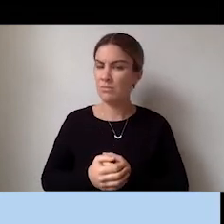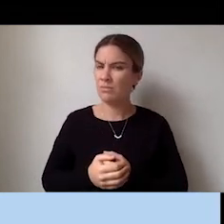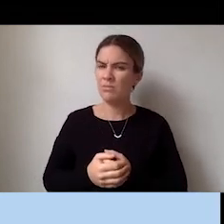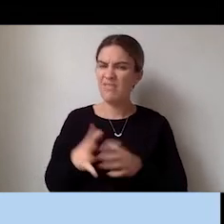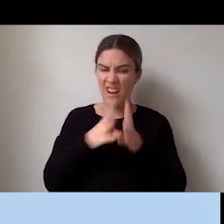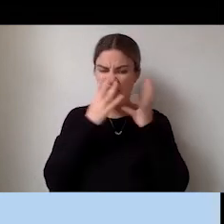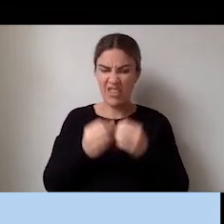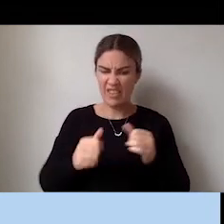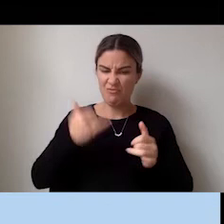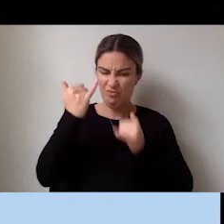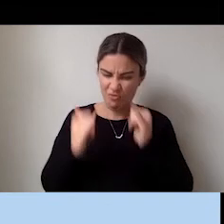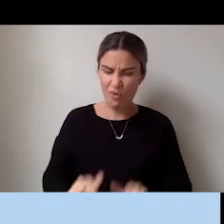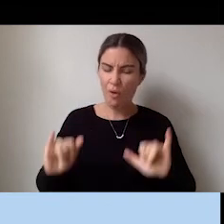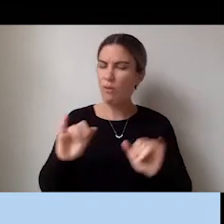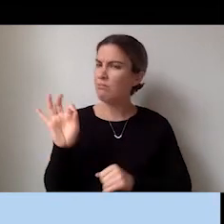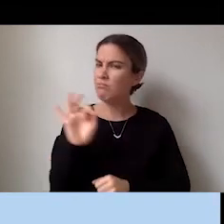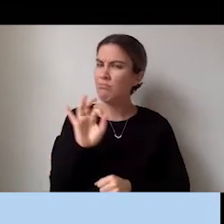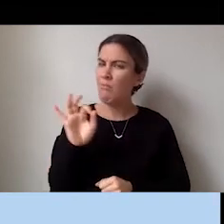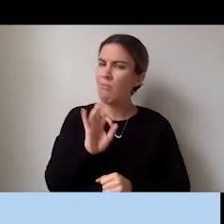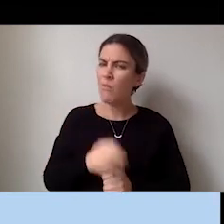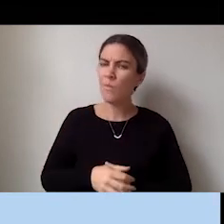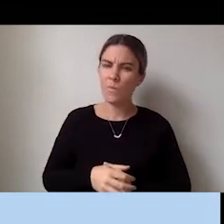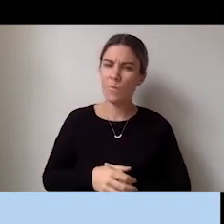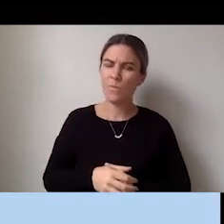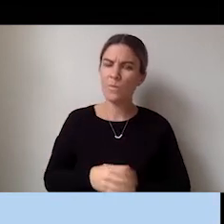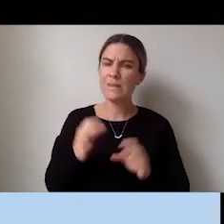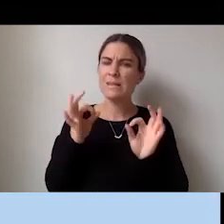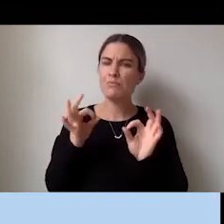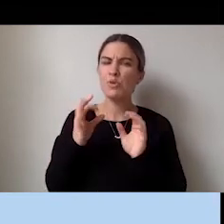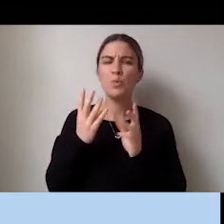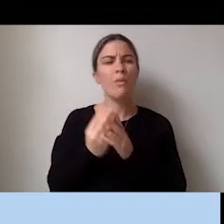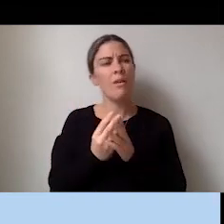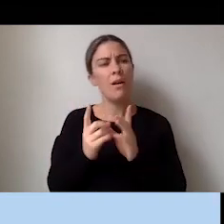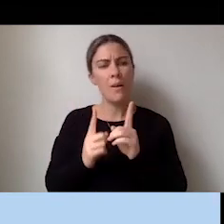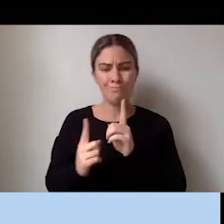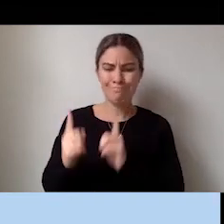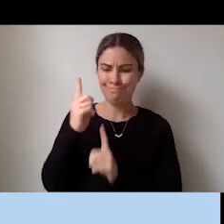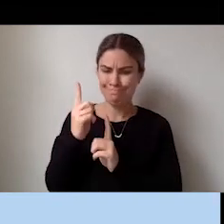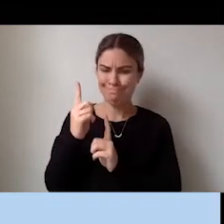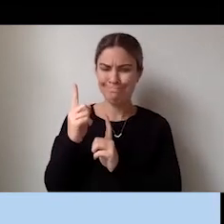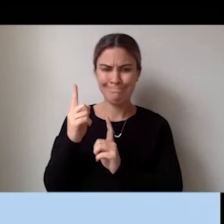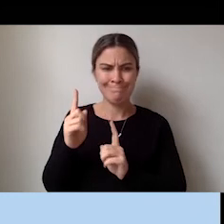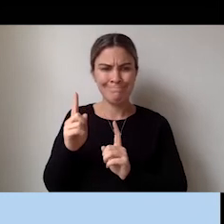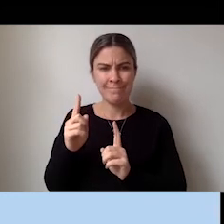particularly - you know, with power and hierarchy, have learnt to interact with each other.